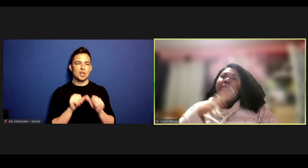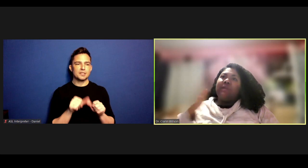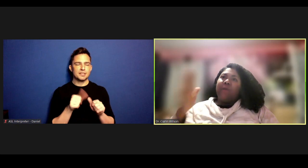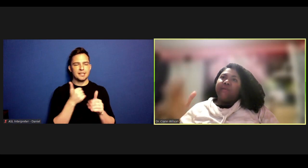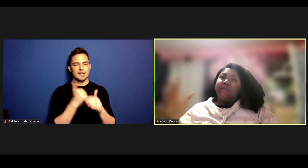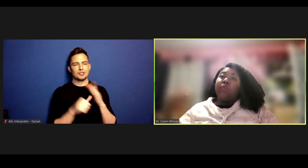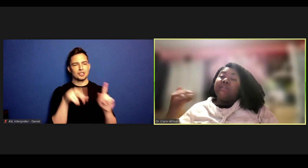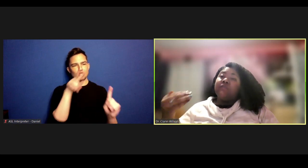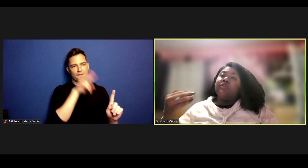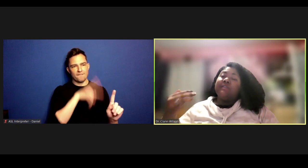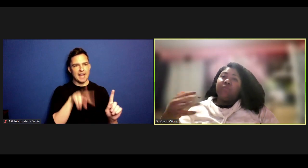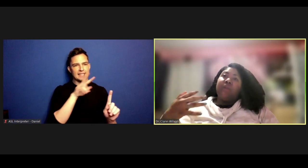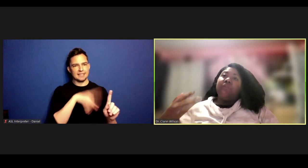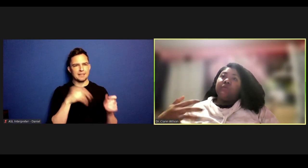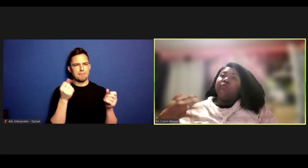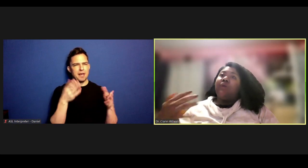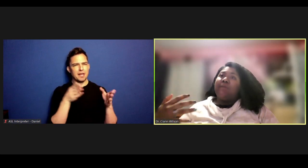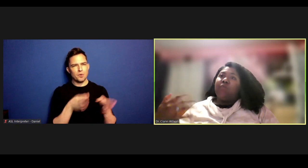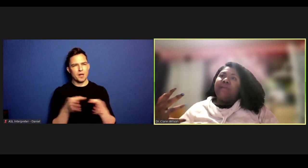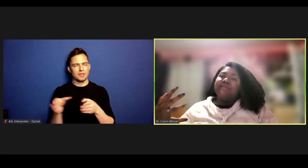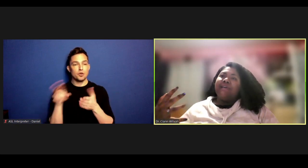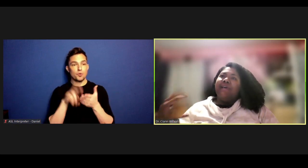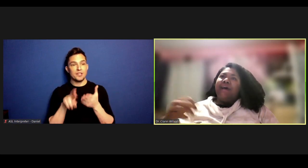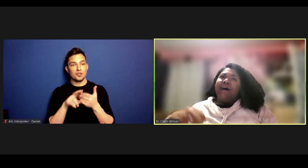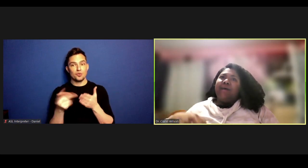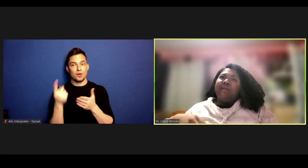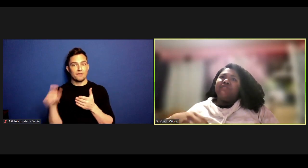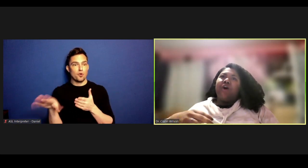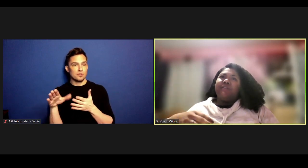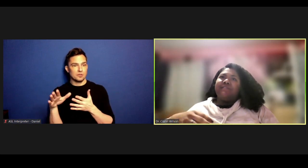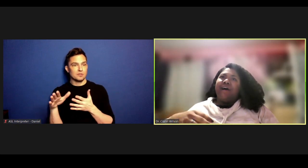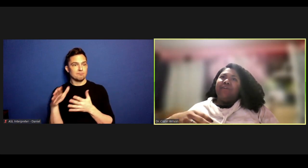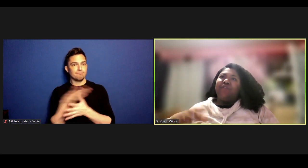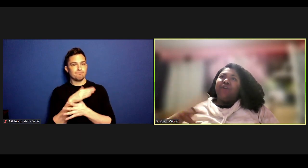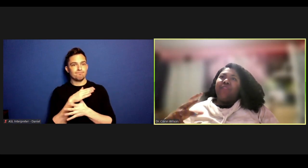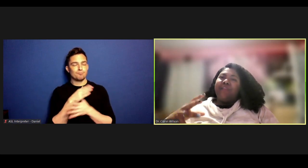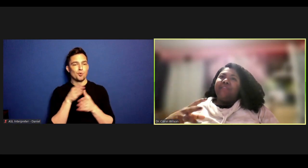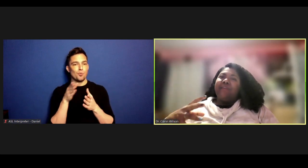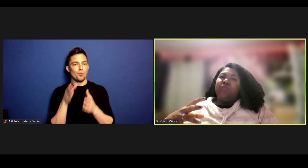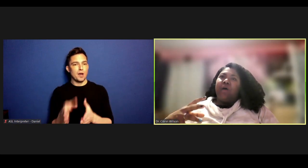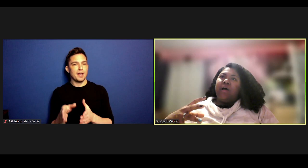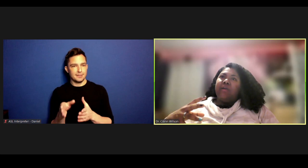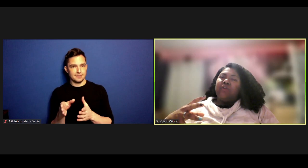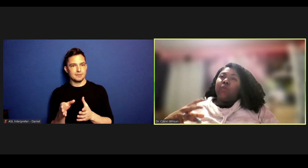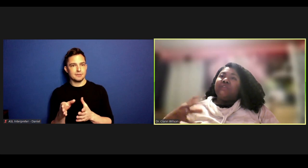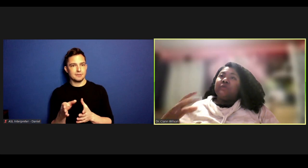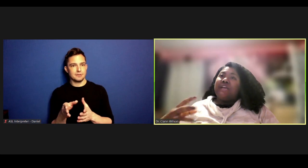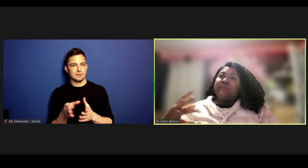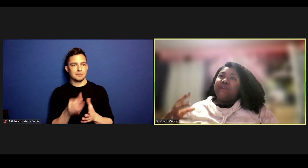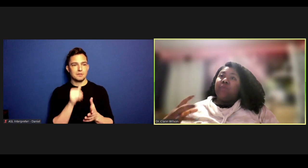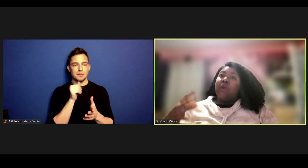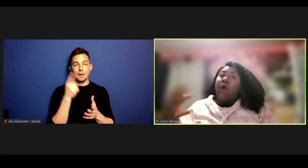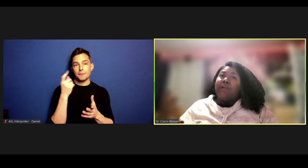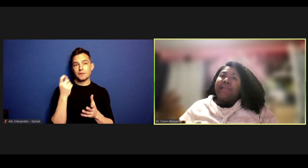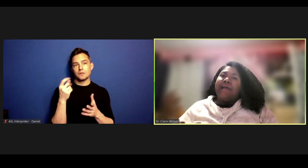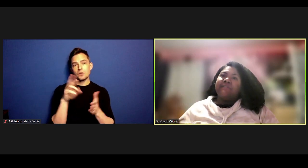so many ways. And research is one of those prime ways. Research has been regarded as